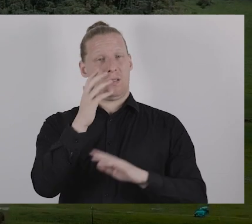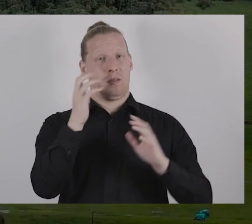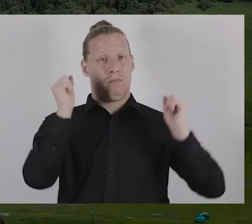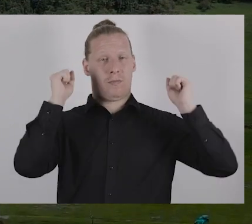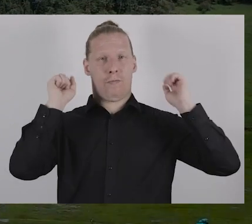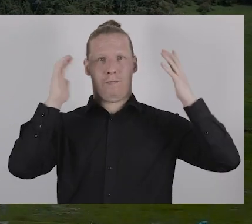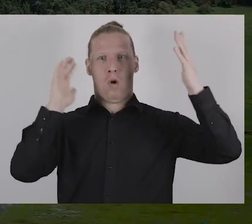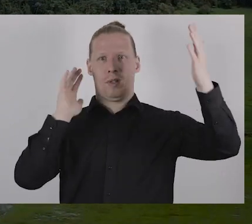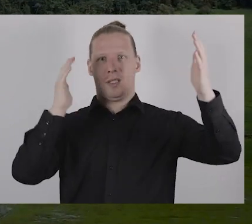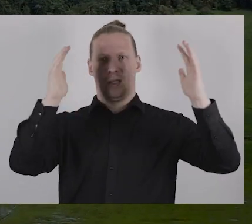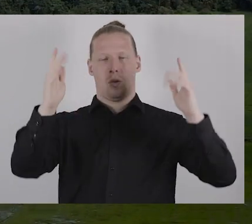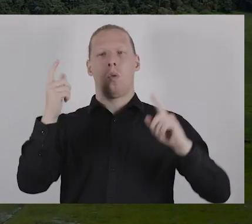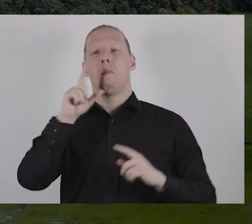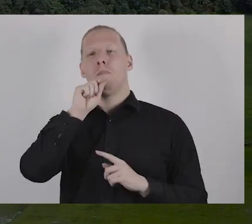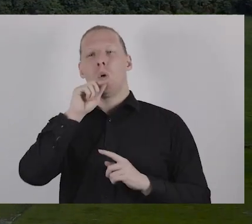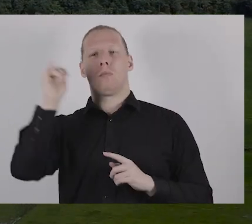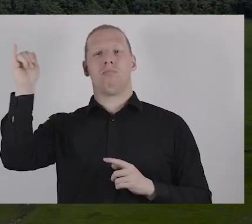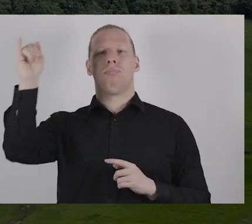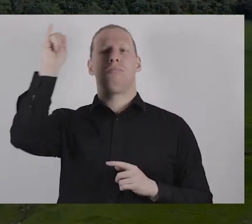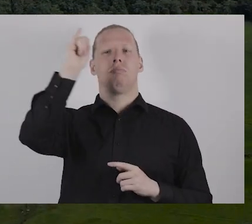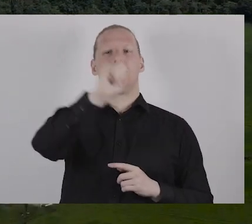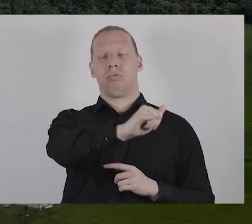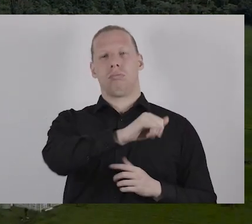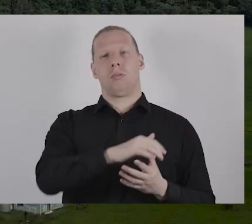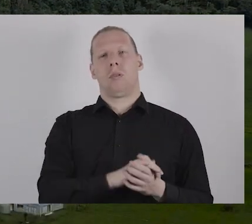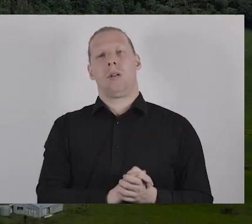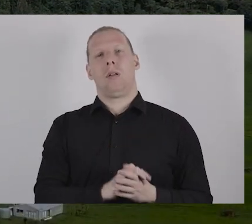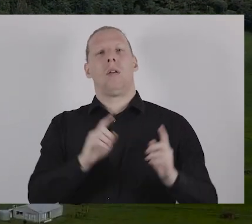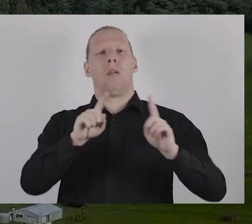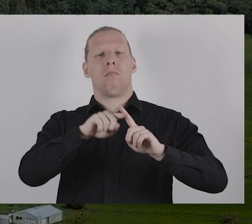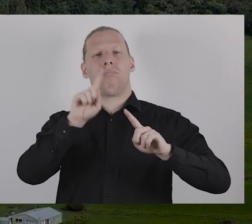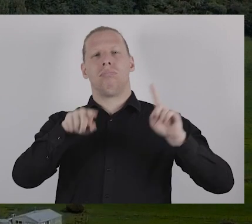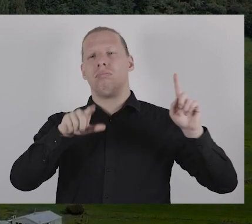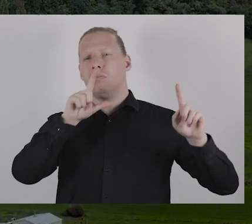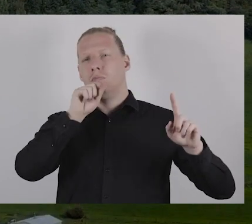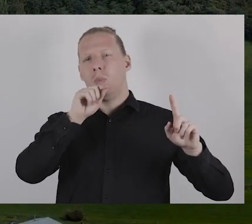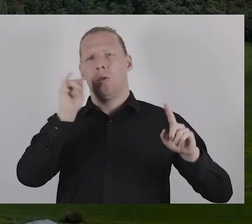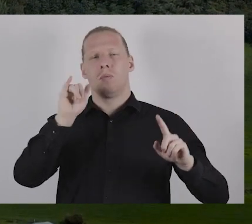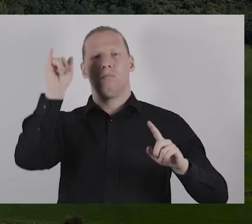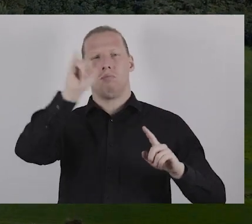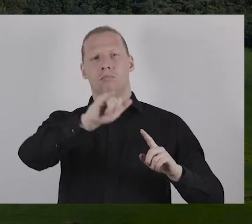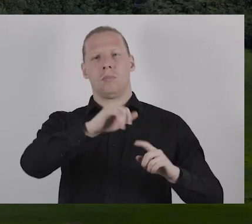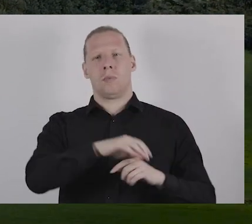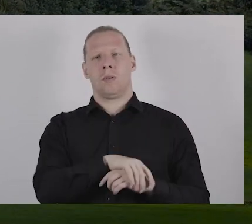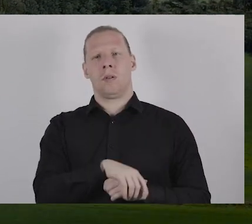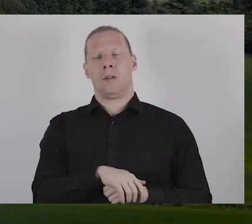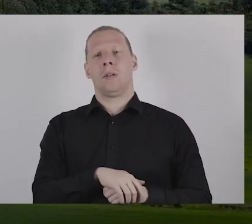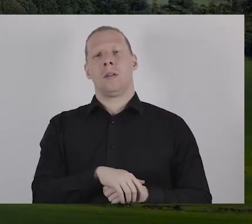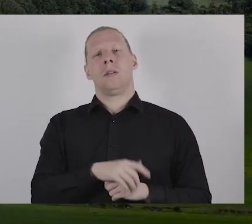that there was ngahere, that there were trees there, you know, that there were birds there, and all you could see were the magpies and the starlings